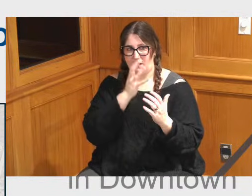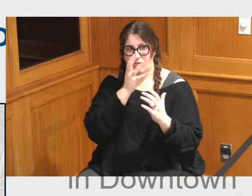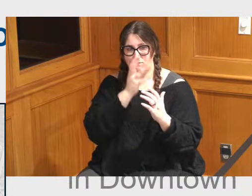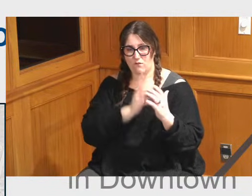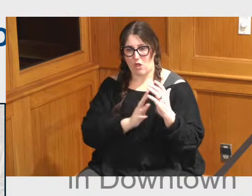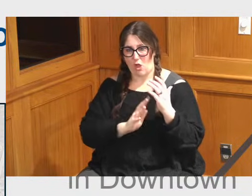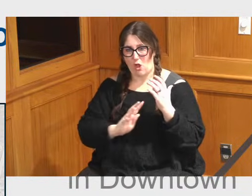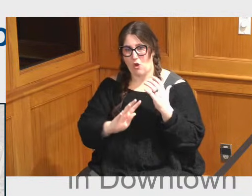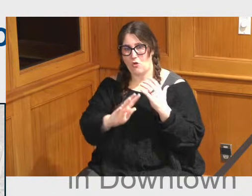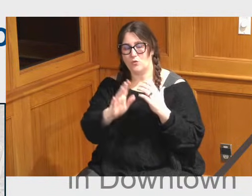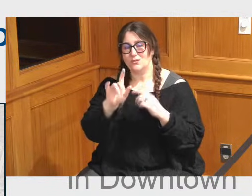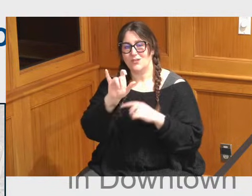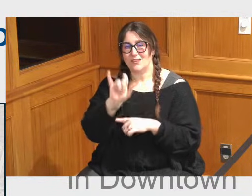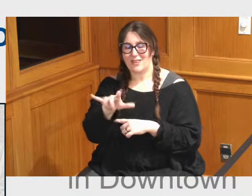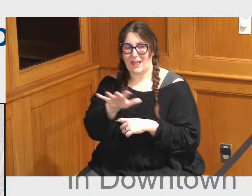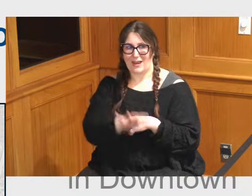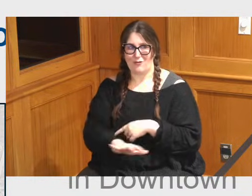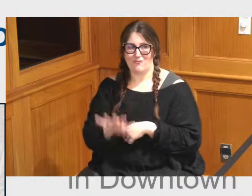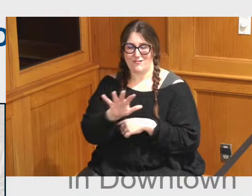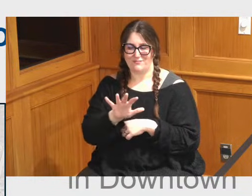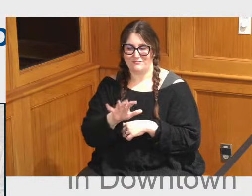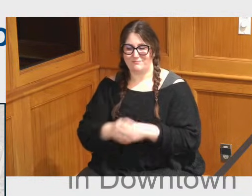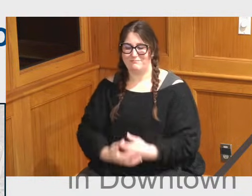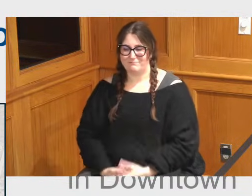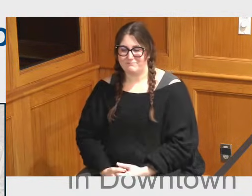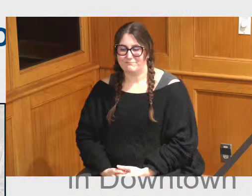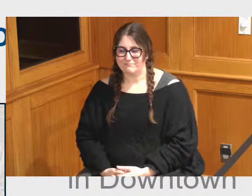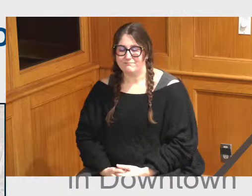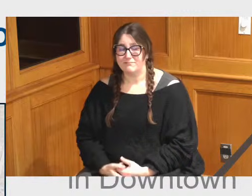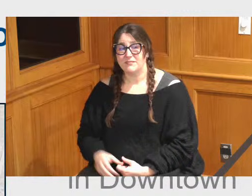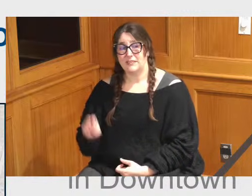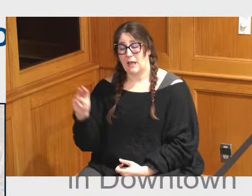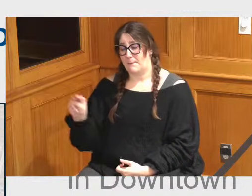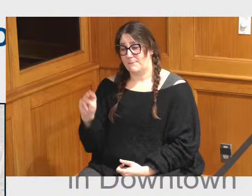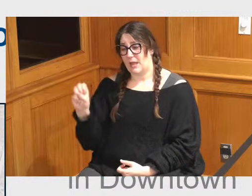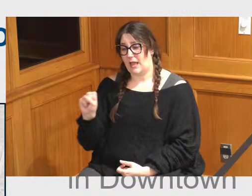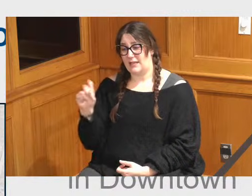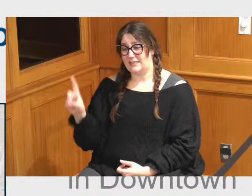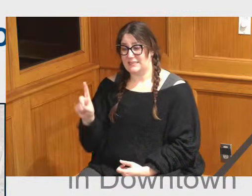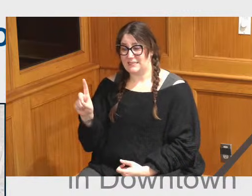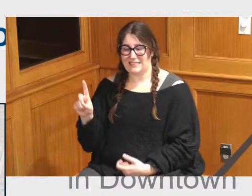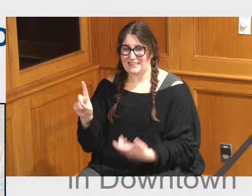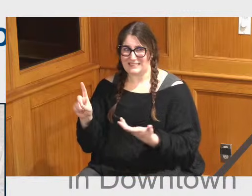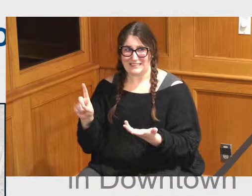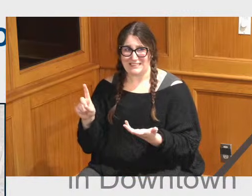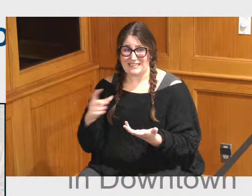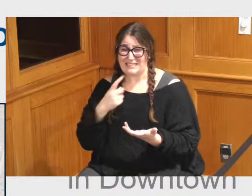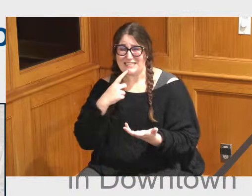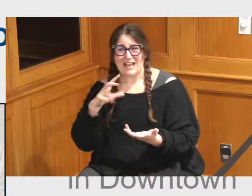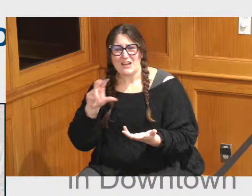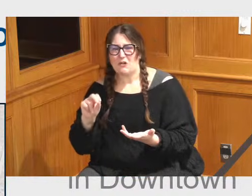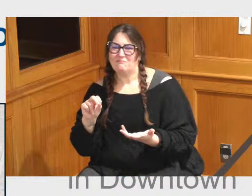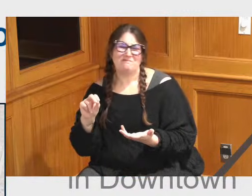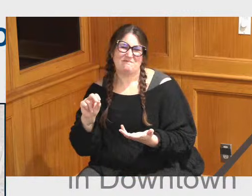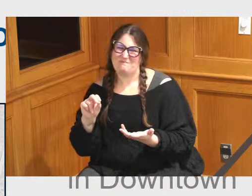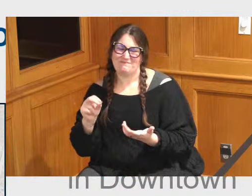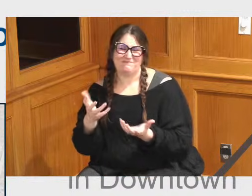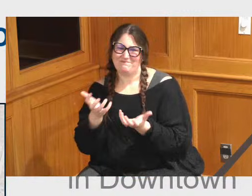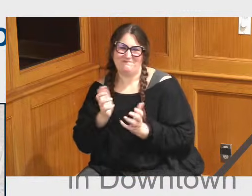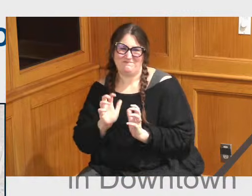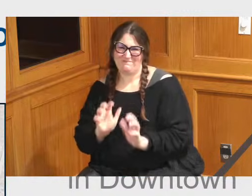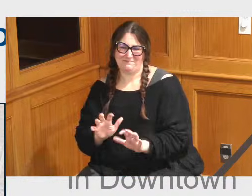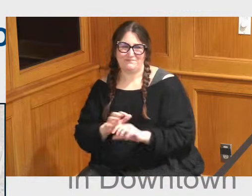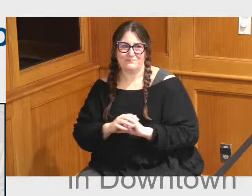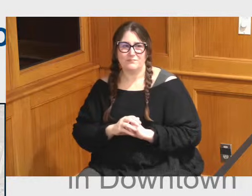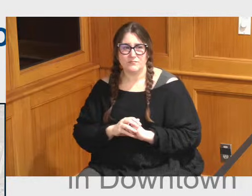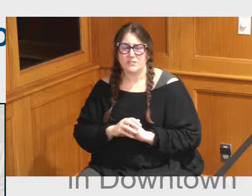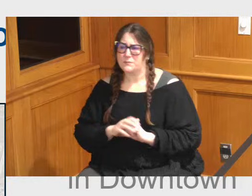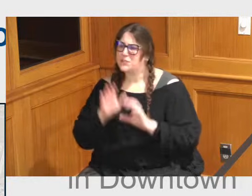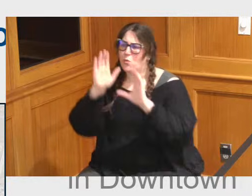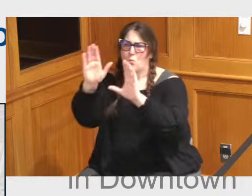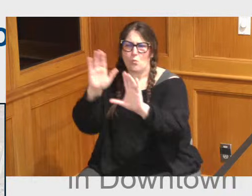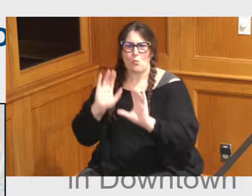Sharonville. MSD did not want to say no. We have a wonderful uh redevelopment happening and we do